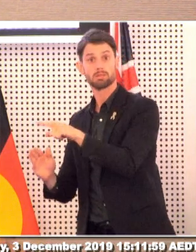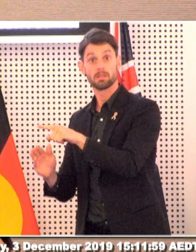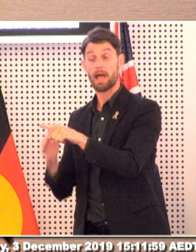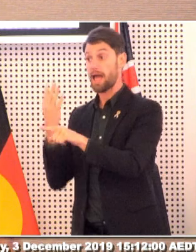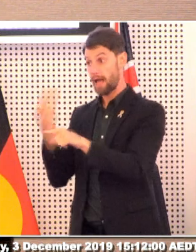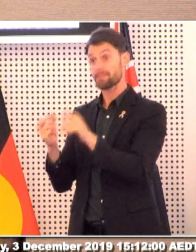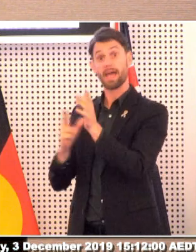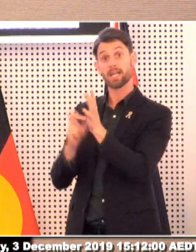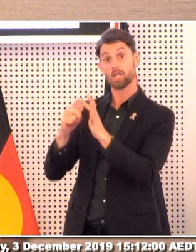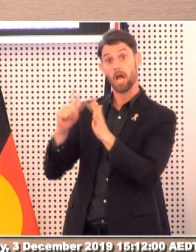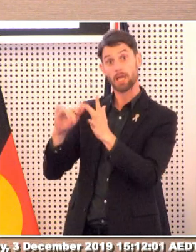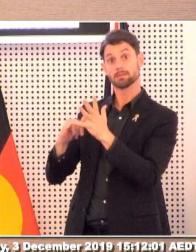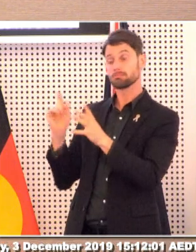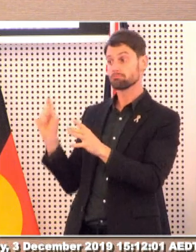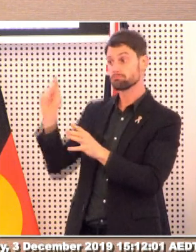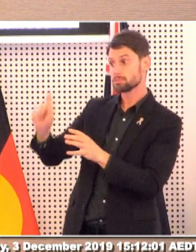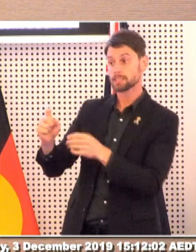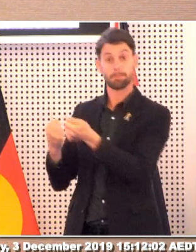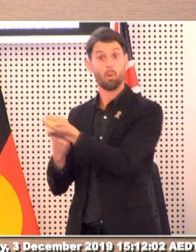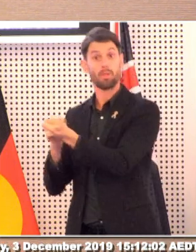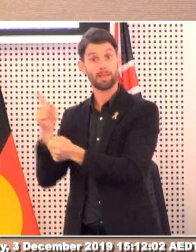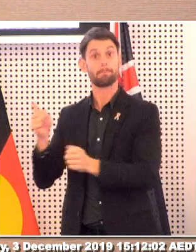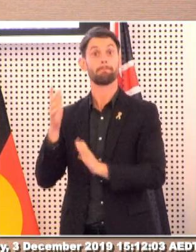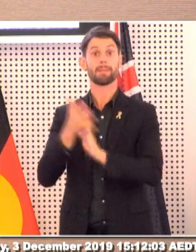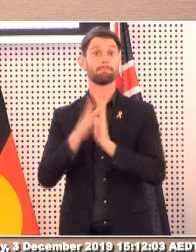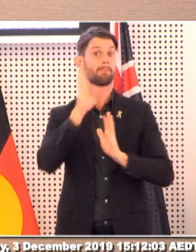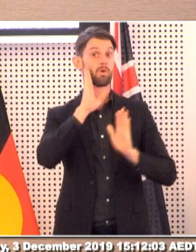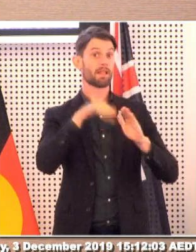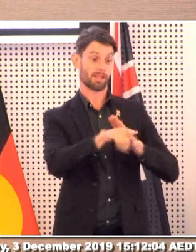So they’re moving them into houses in the community that community visitors can’t